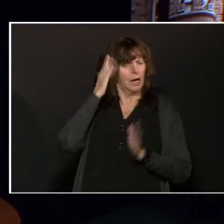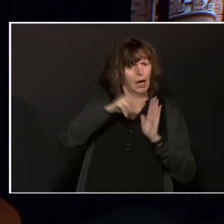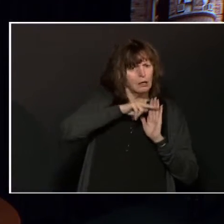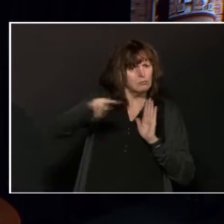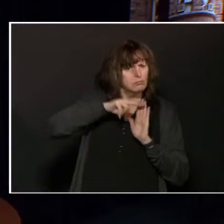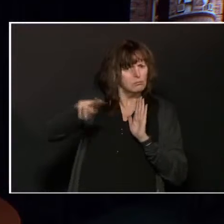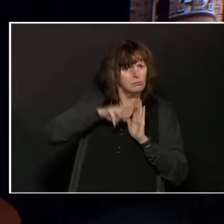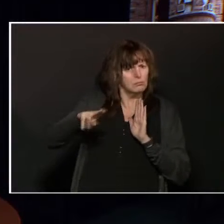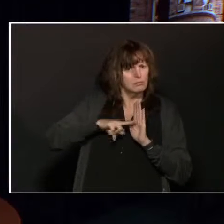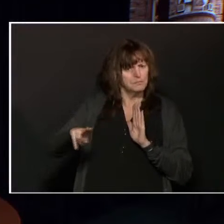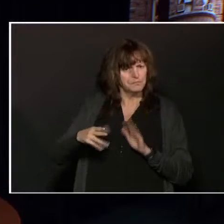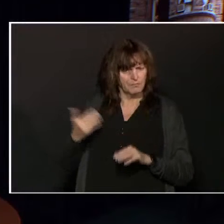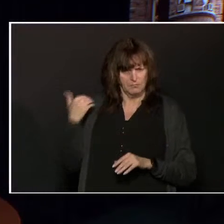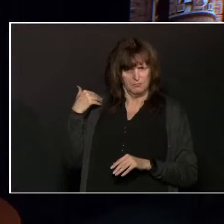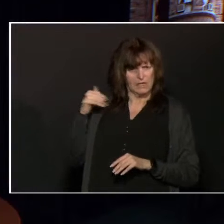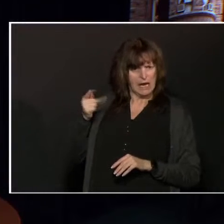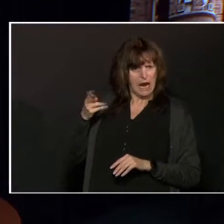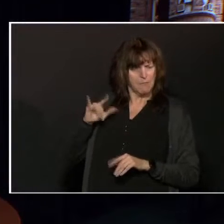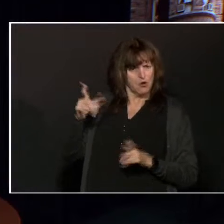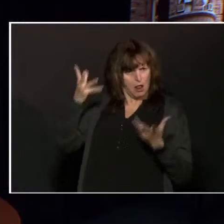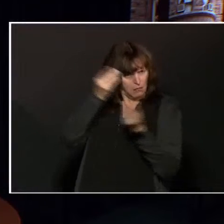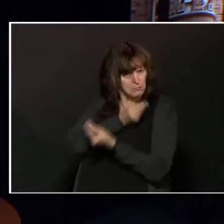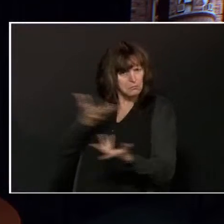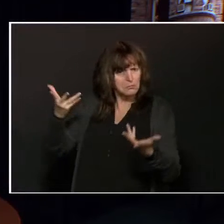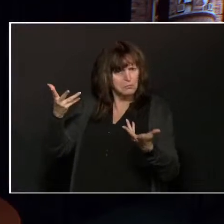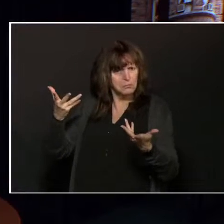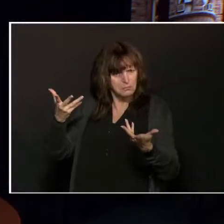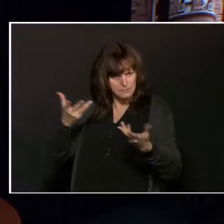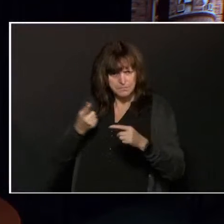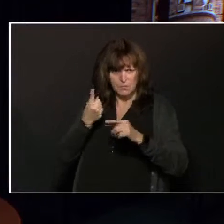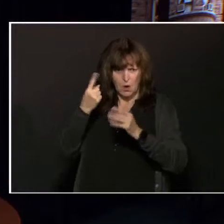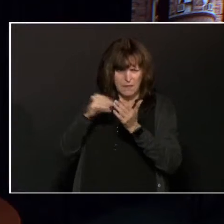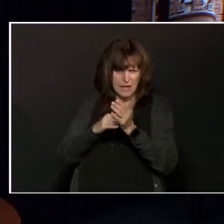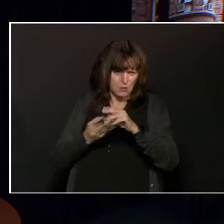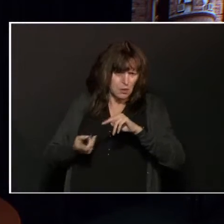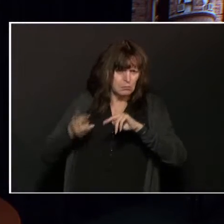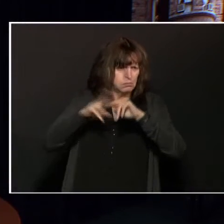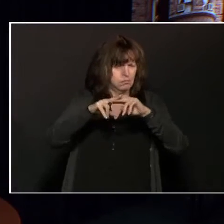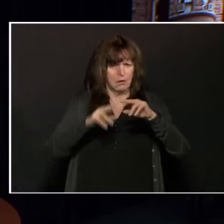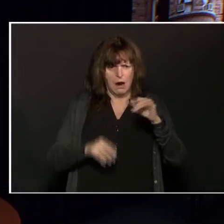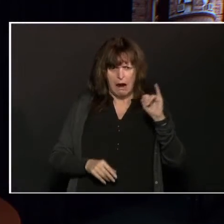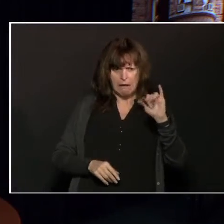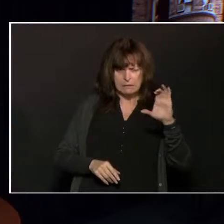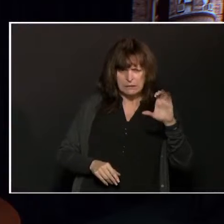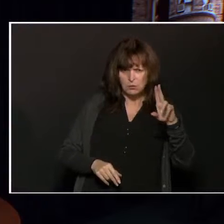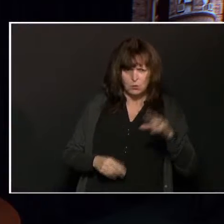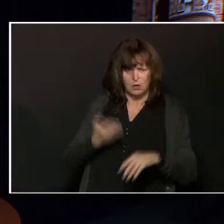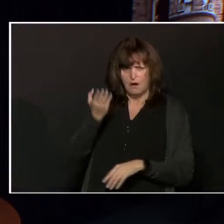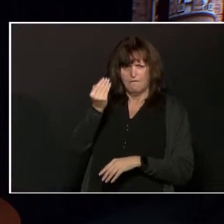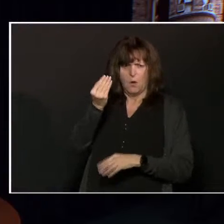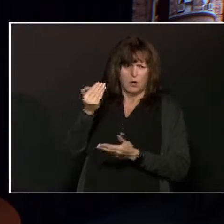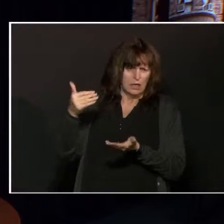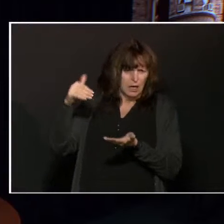STRONG GROWTH BETWEEN NOW AND THE 28TH IN THE NUMBER OF FRIENDS IF THERE'S A LOT OF SOCIAL